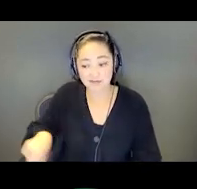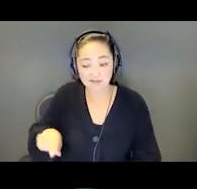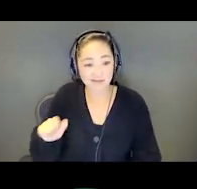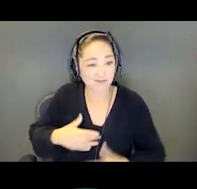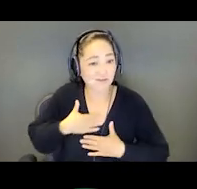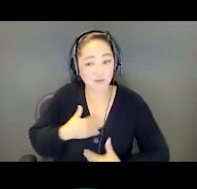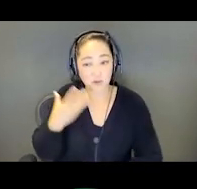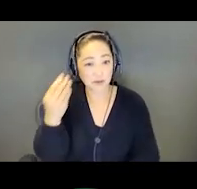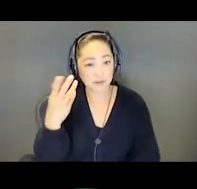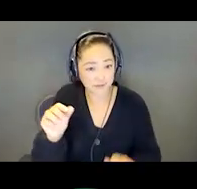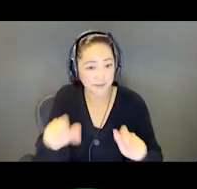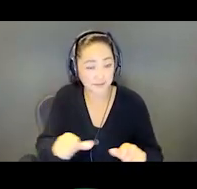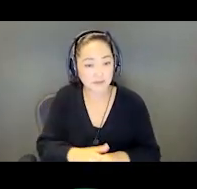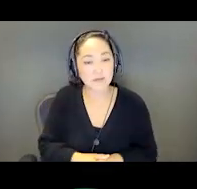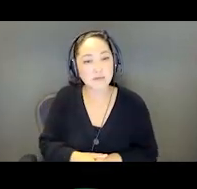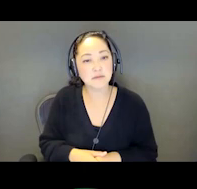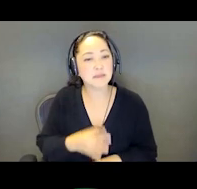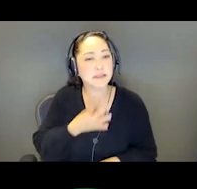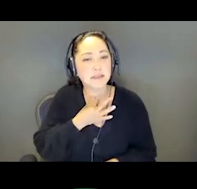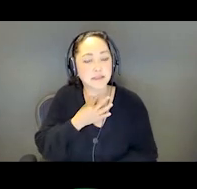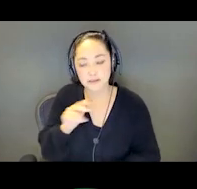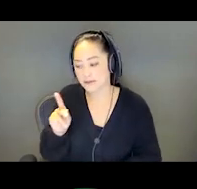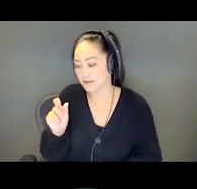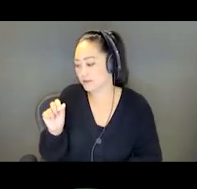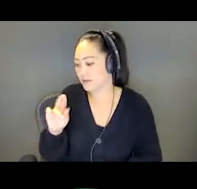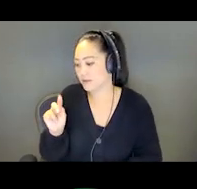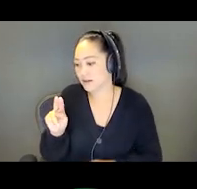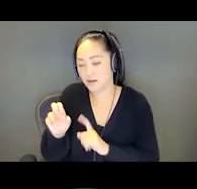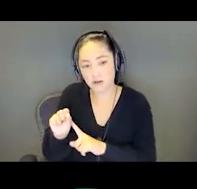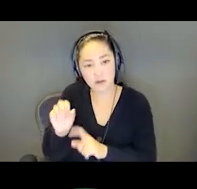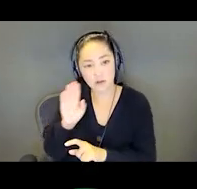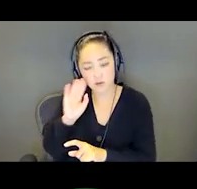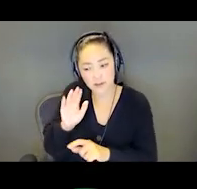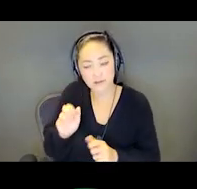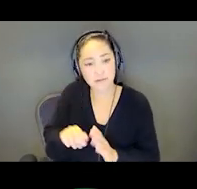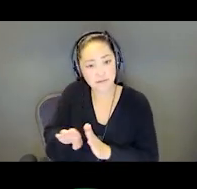And they want to ask if there's a plan for to develop a wheelchair that they can push